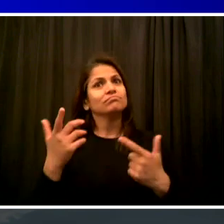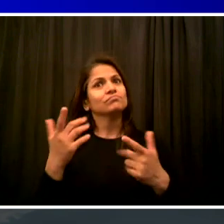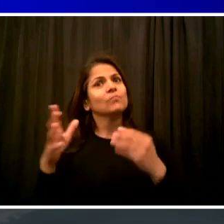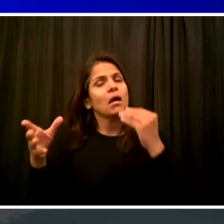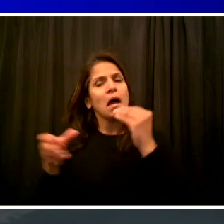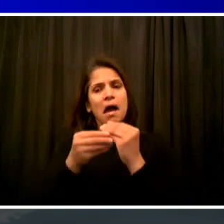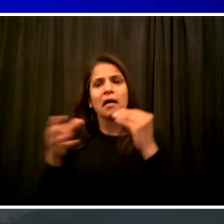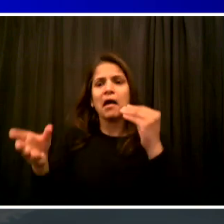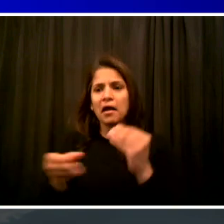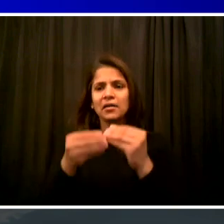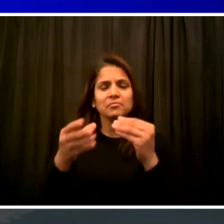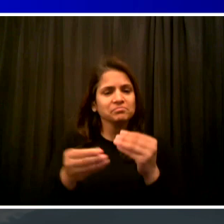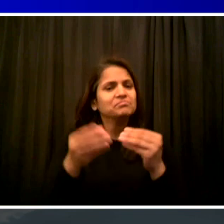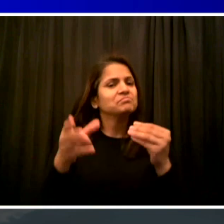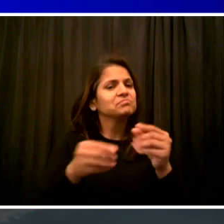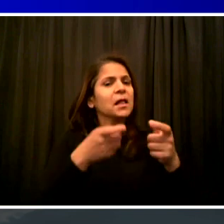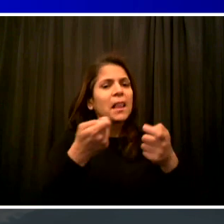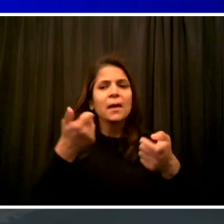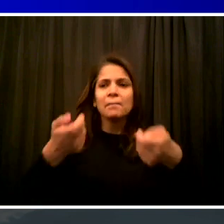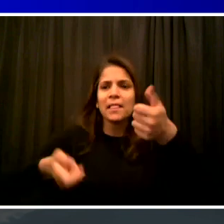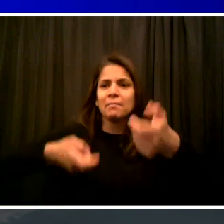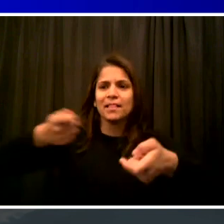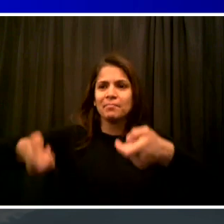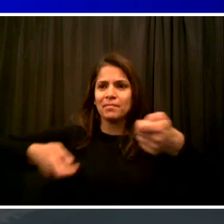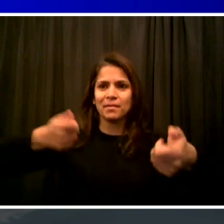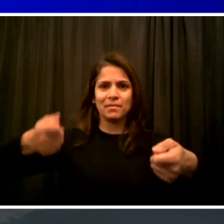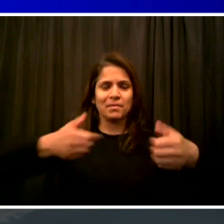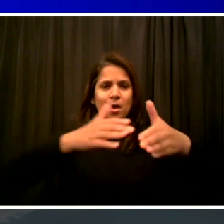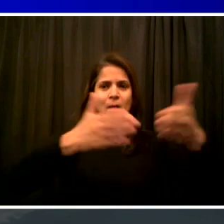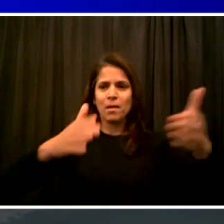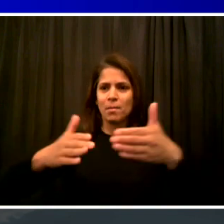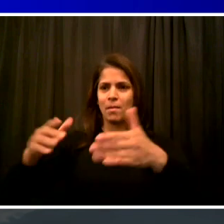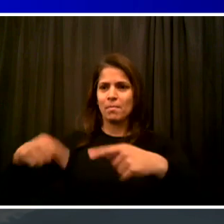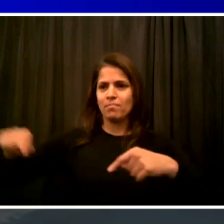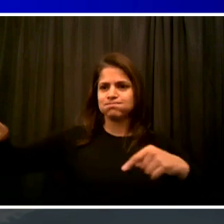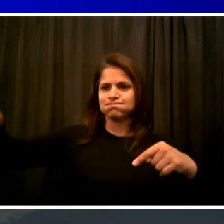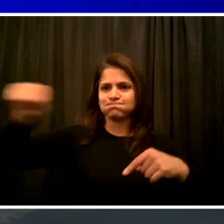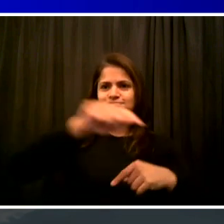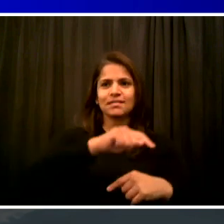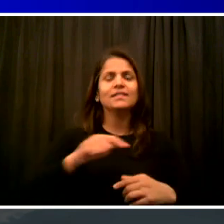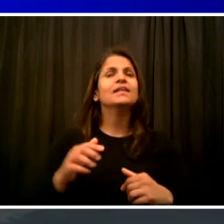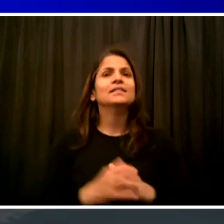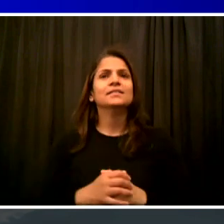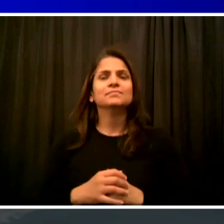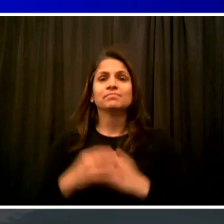ADDE ADS WE GO